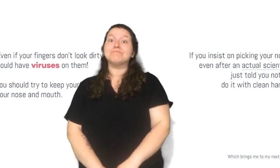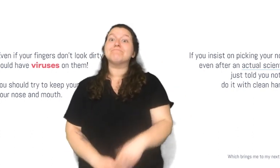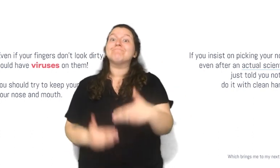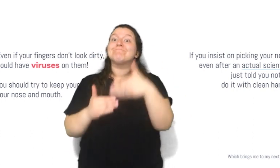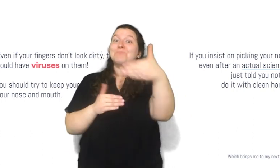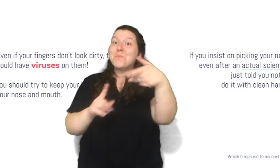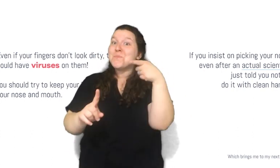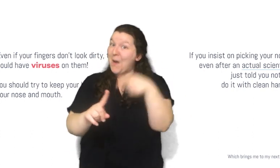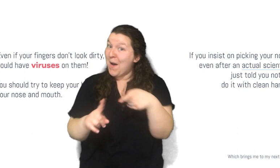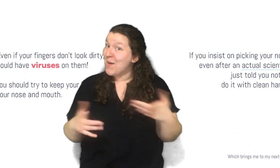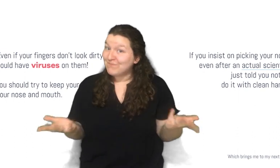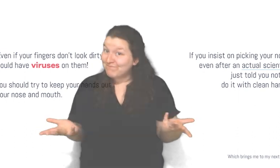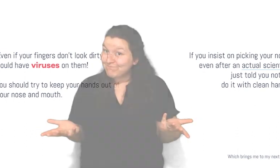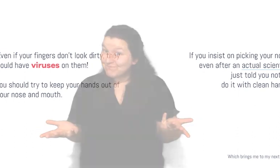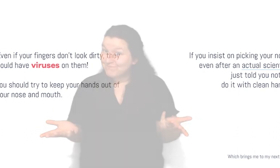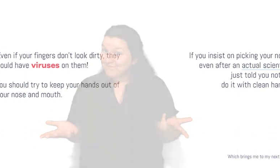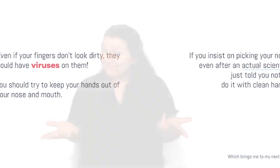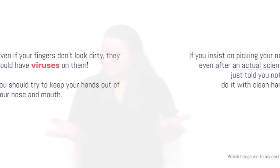Which brings me to my next point.